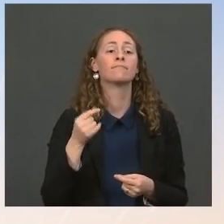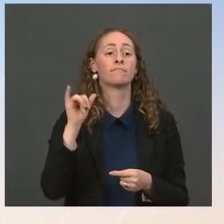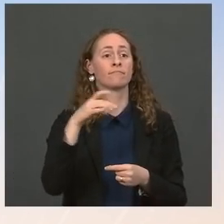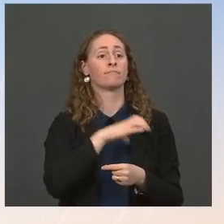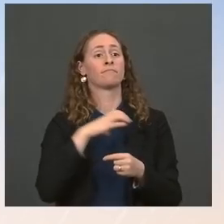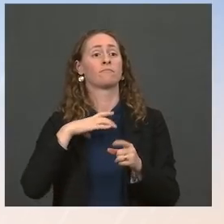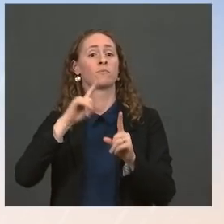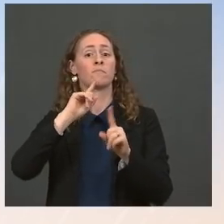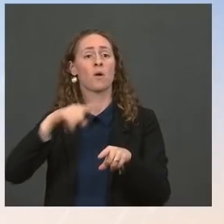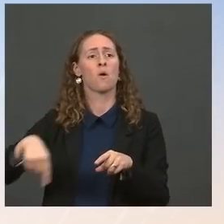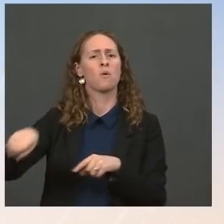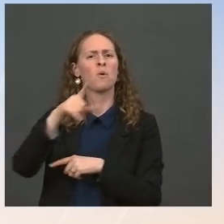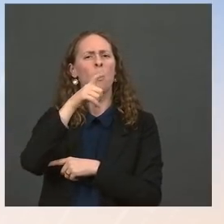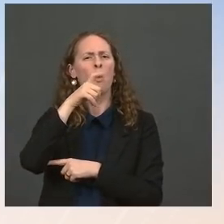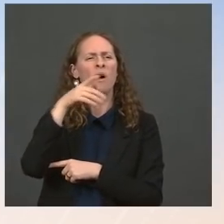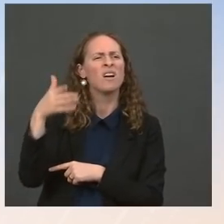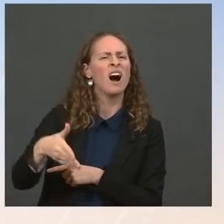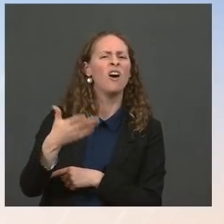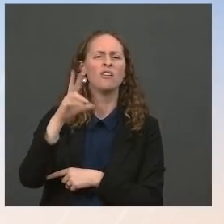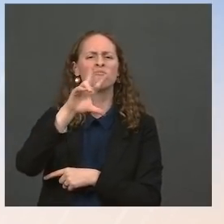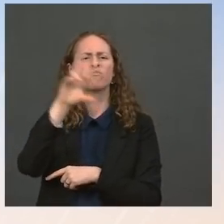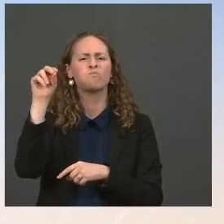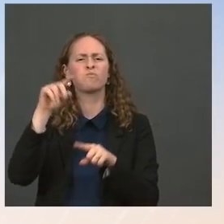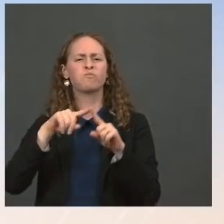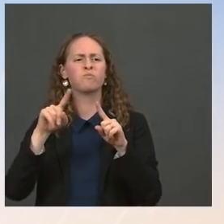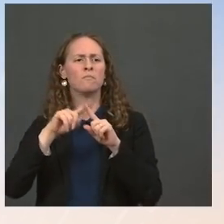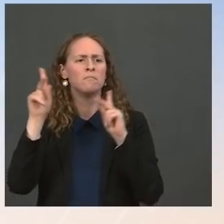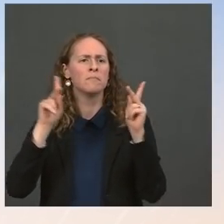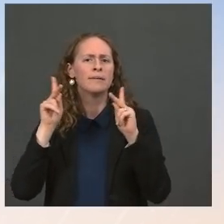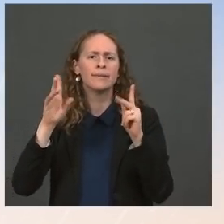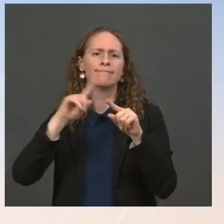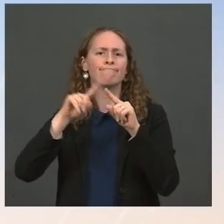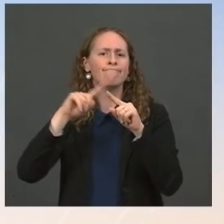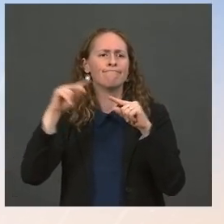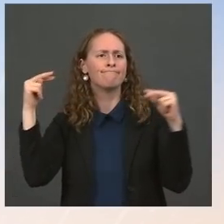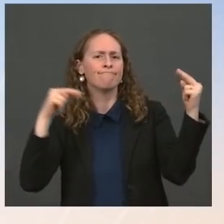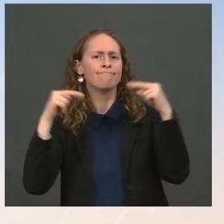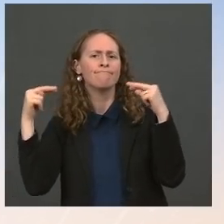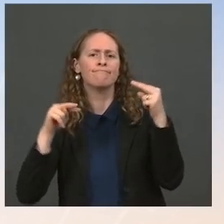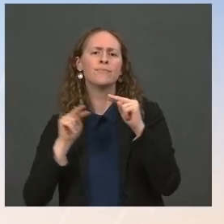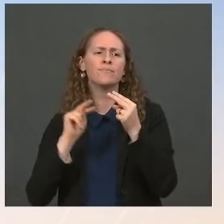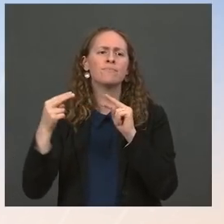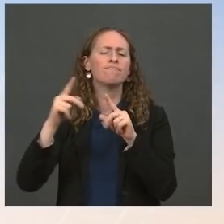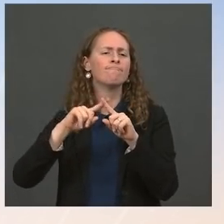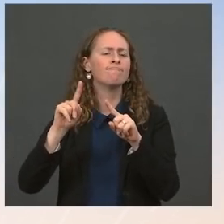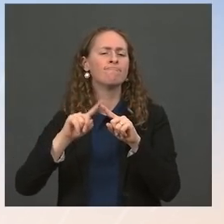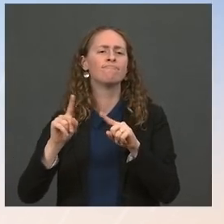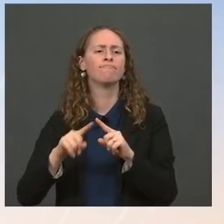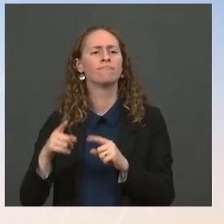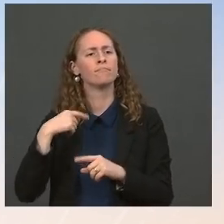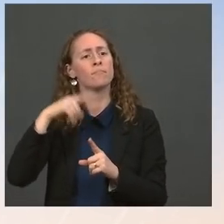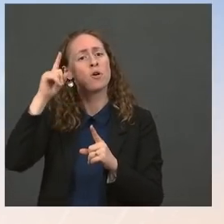representing a wide spectrum of different viewpoints. Its mission was to evaluate a number of questions that have prompted calls for reform in a different --